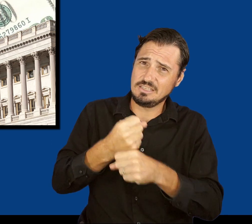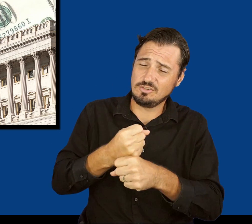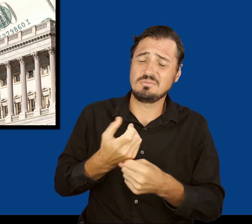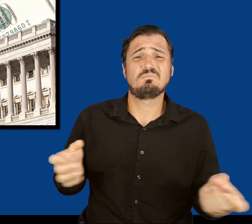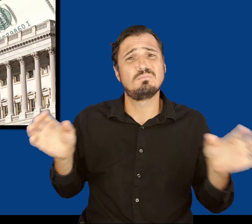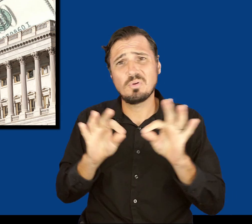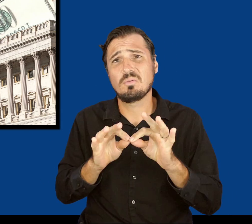important to us